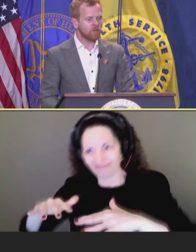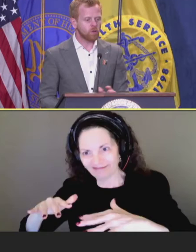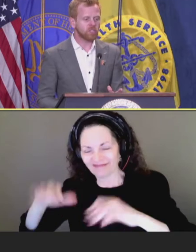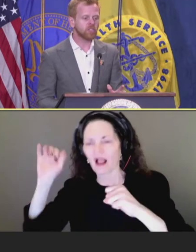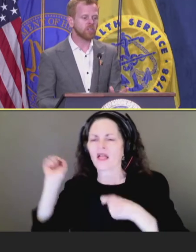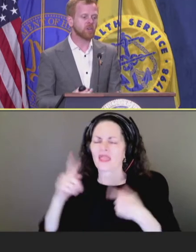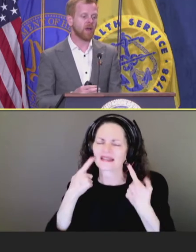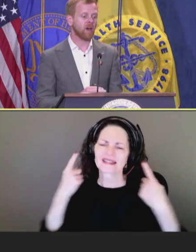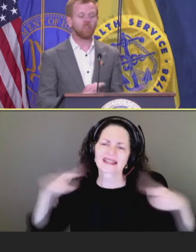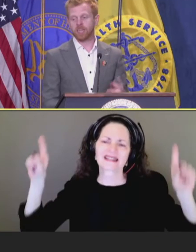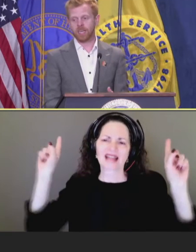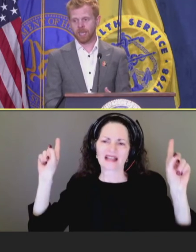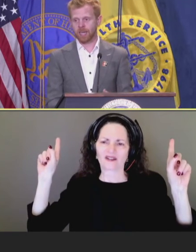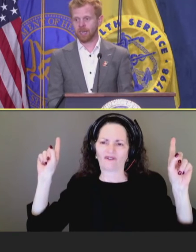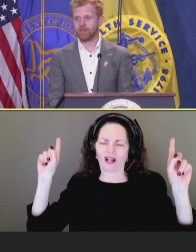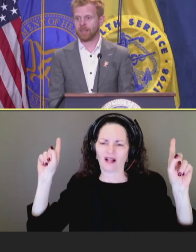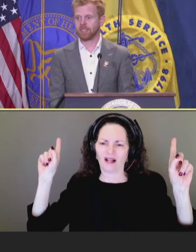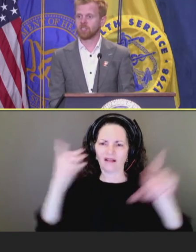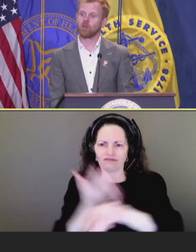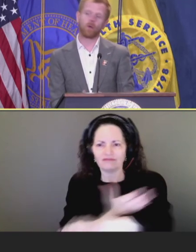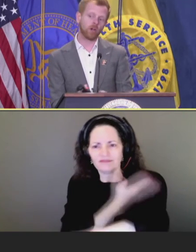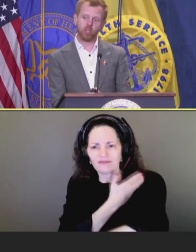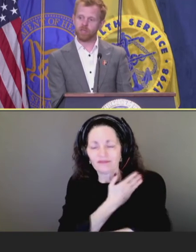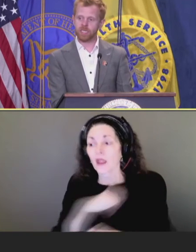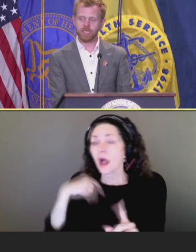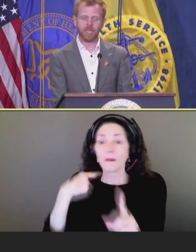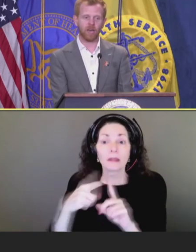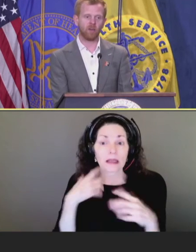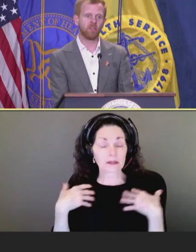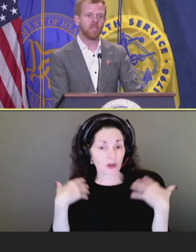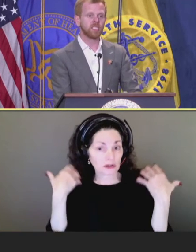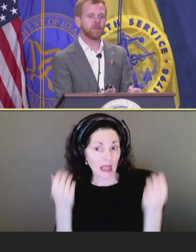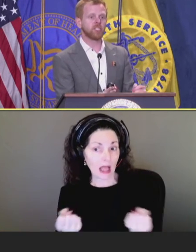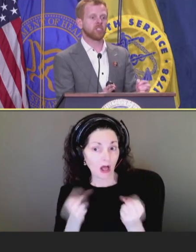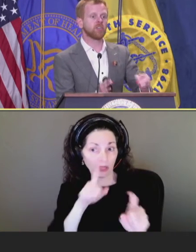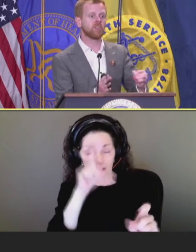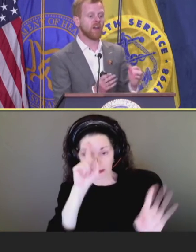Of course, there's also health-dedicated events. So, partnering with DC Health to make sure that